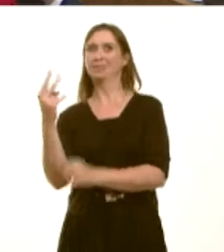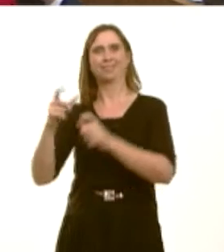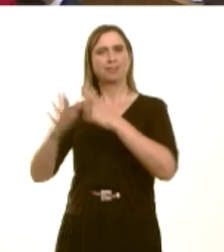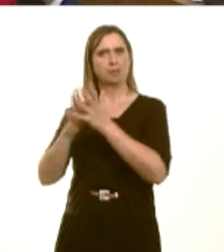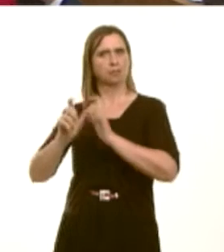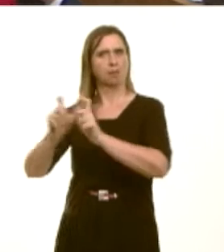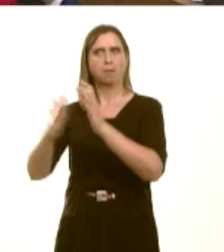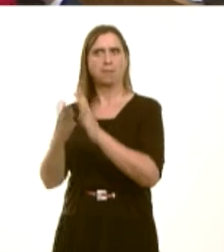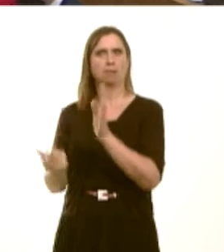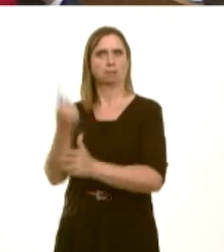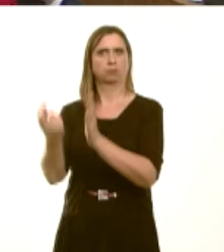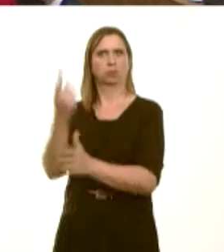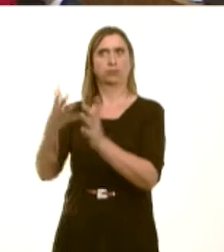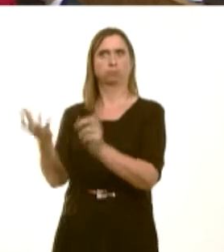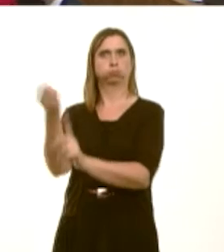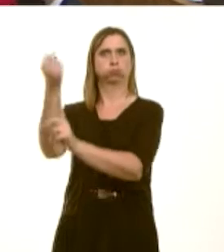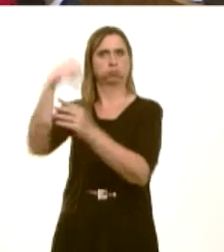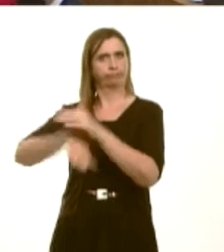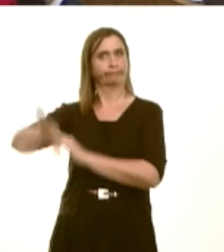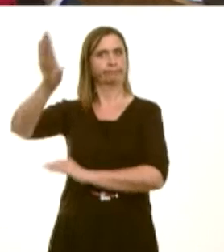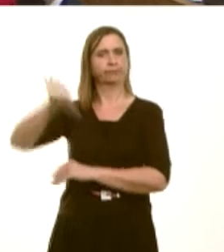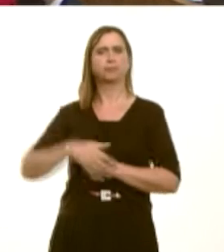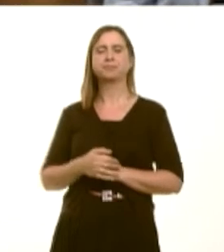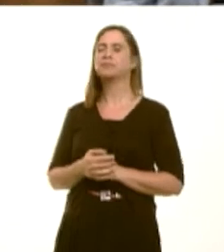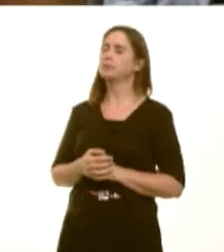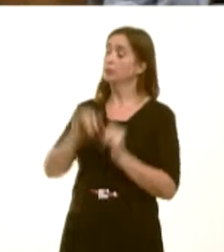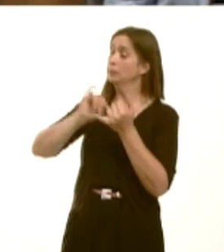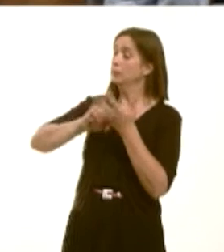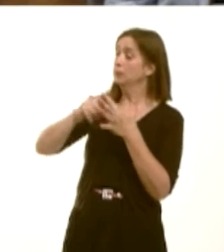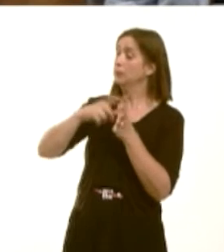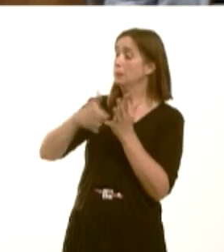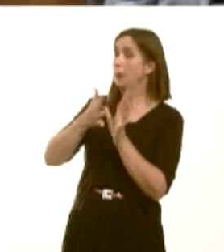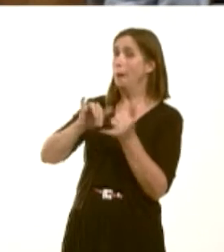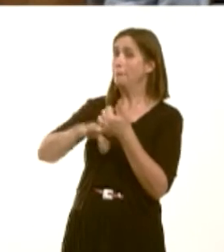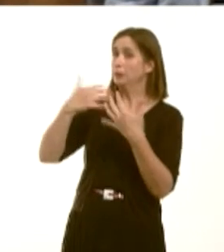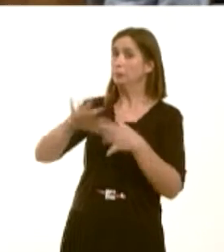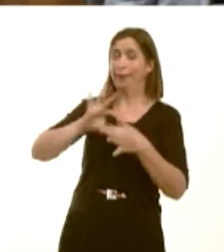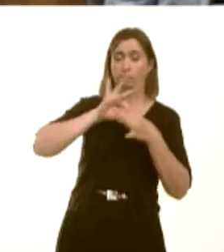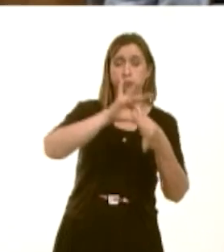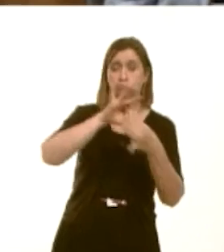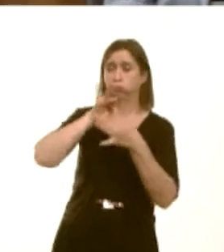Carwyn Jones: Well, first, SEACAMS has worked with more than 200 companies and they have